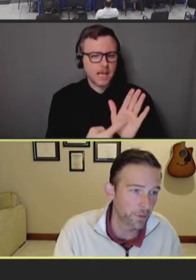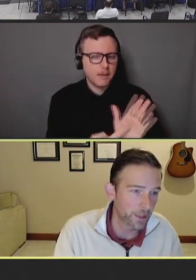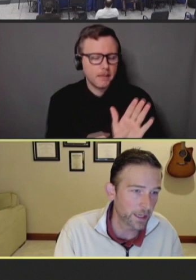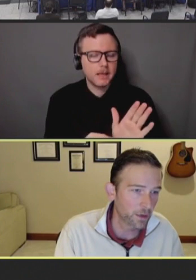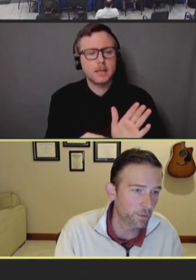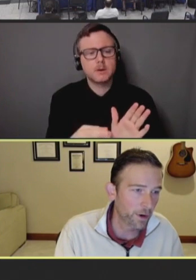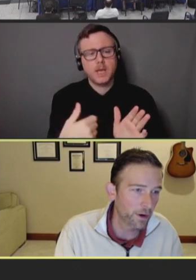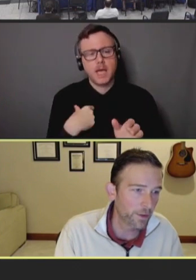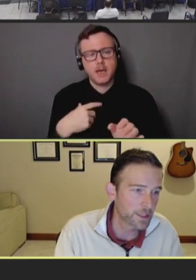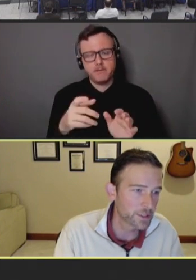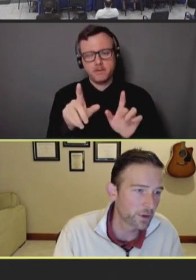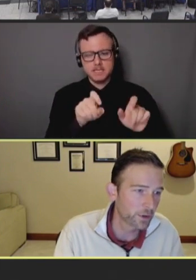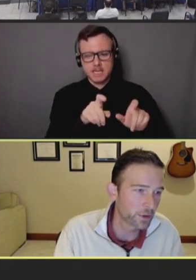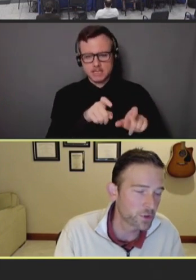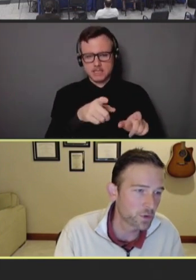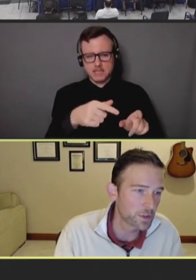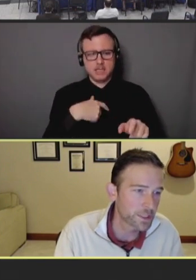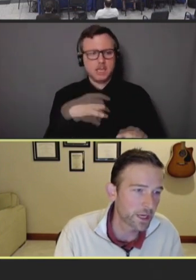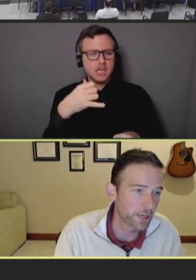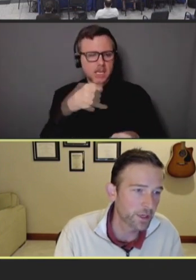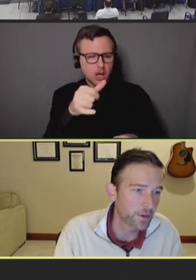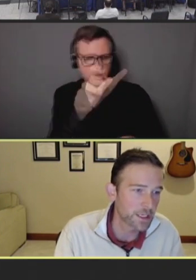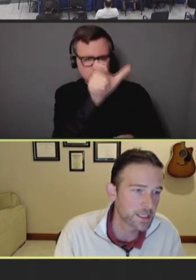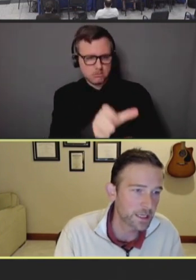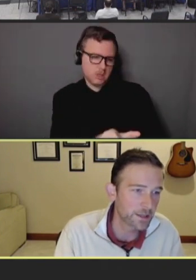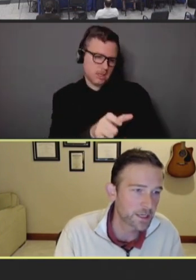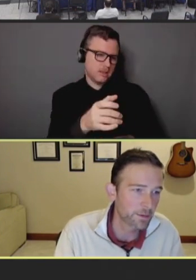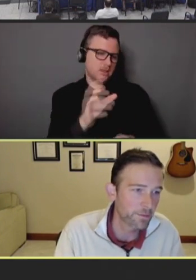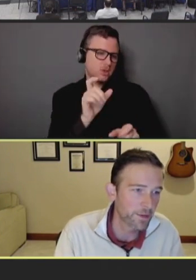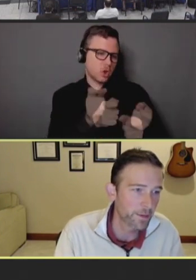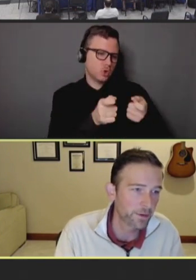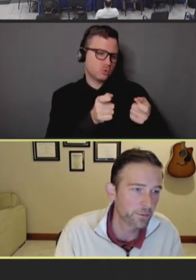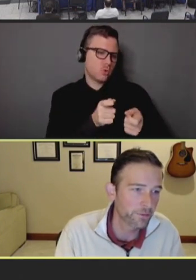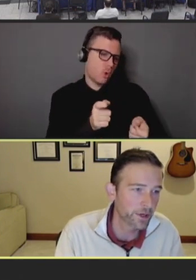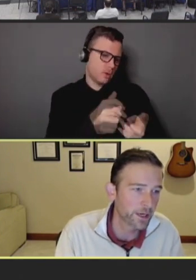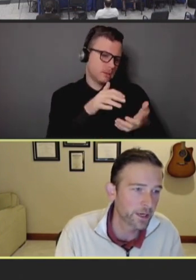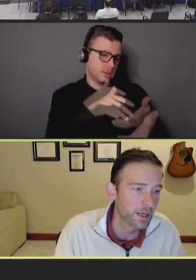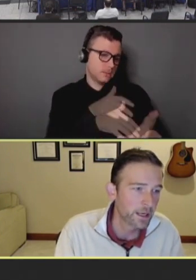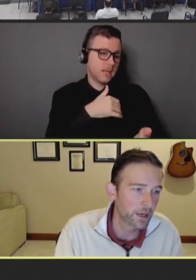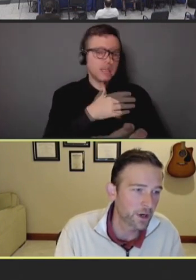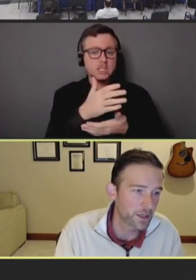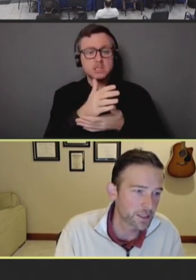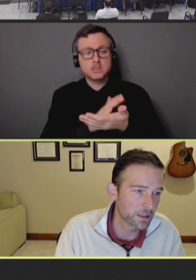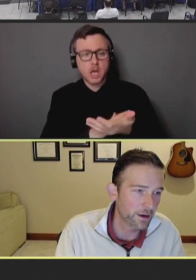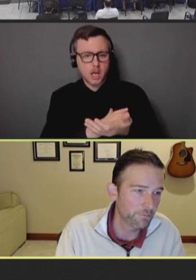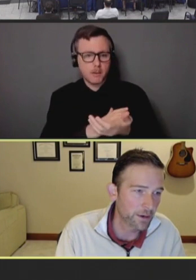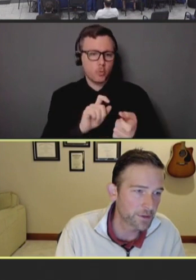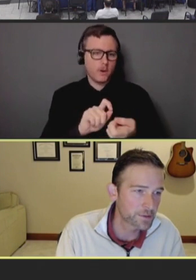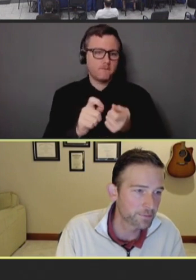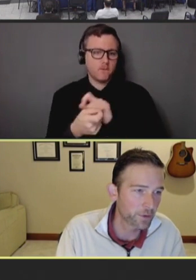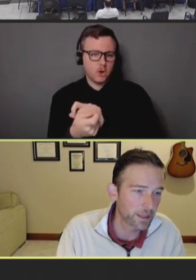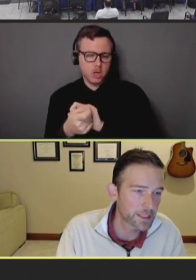the yellow bar, the historical control study, but you can see that some of them had reverted and caused a lot of mouse paralysis.